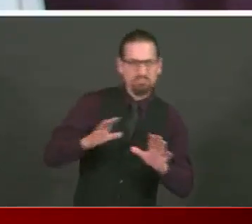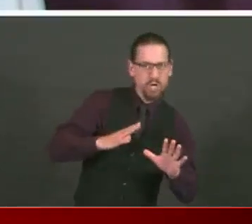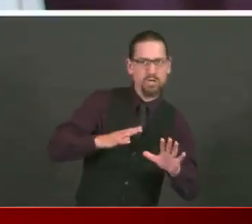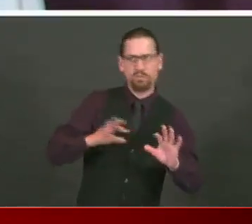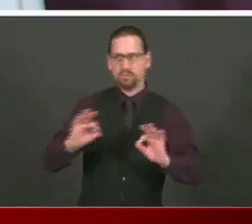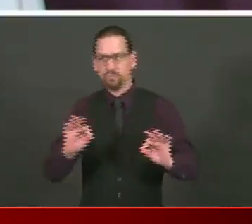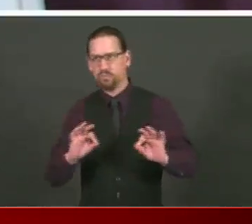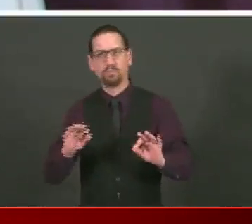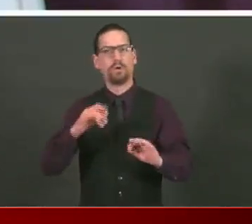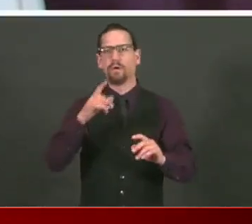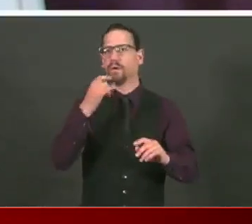MAY ALSO BE ELIGIBLE FOR IF YOU HAVE SYMPTOMS.